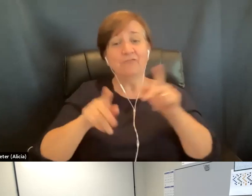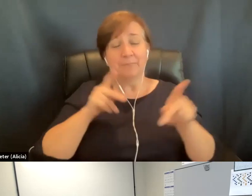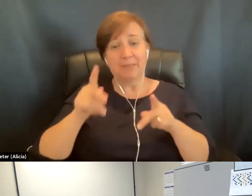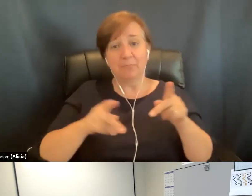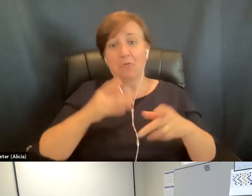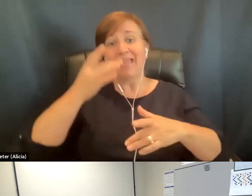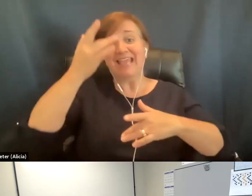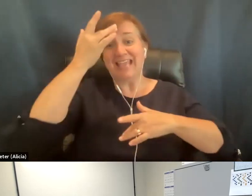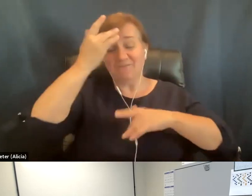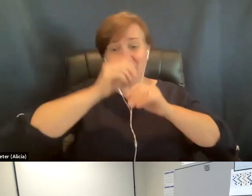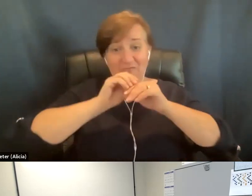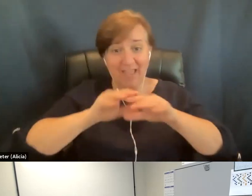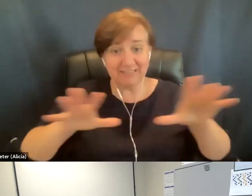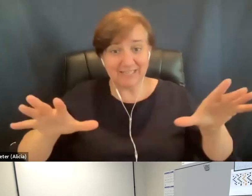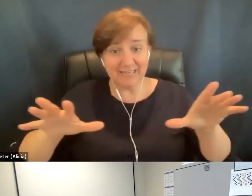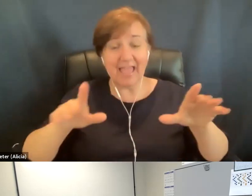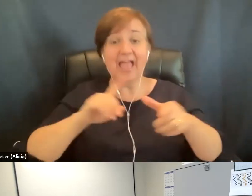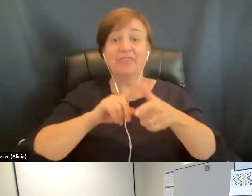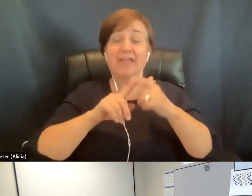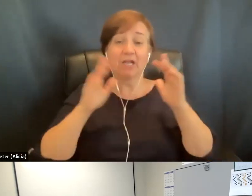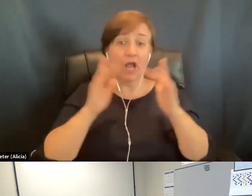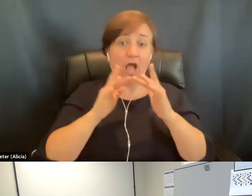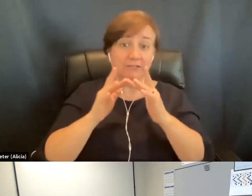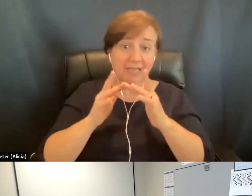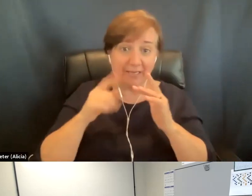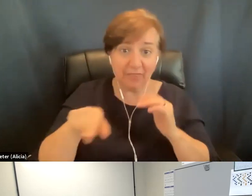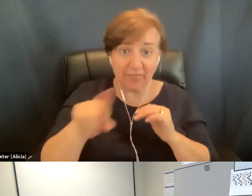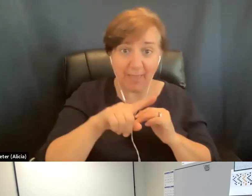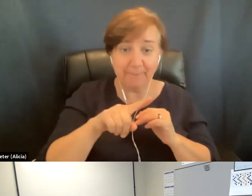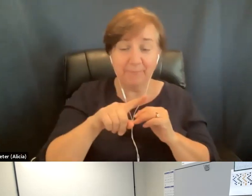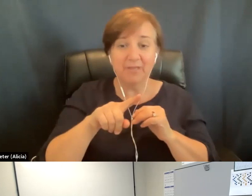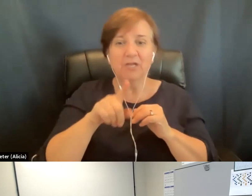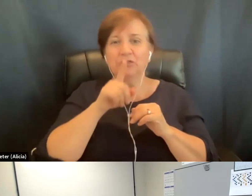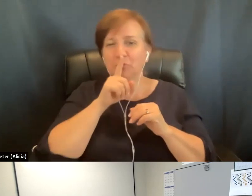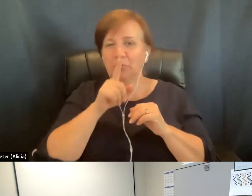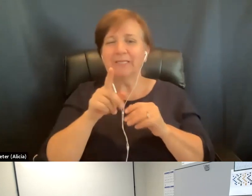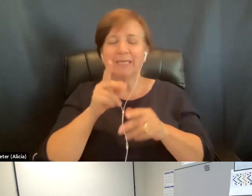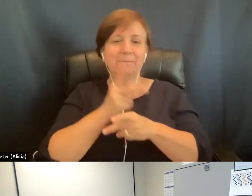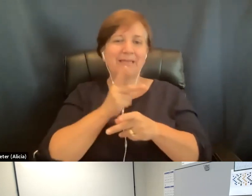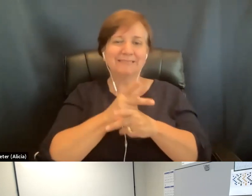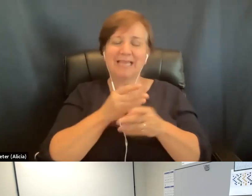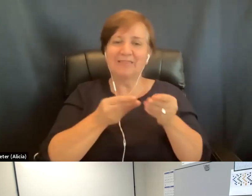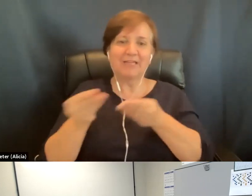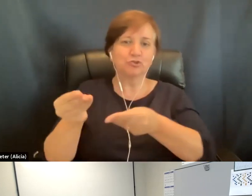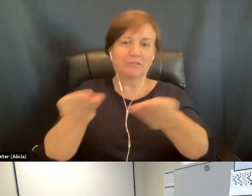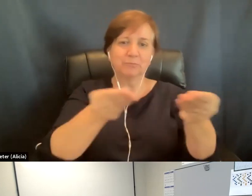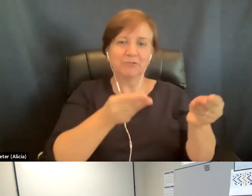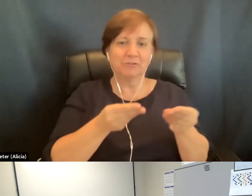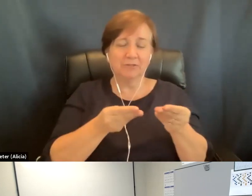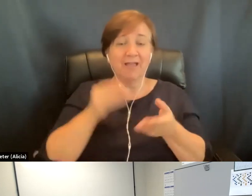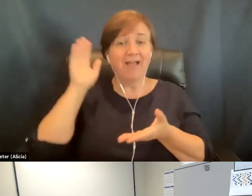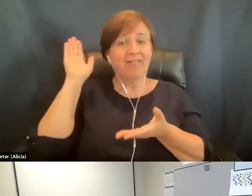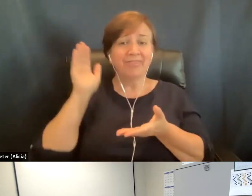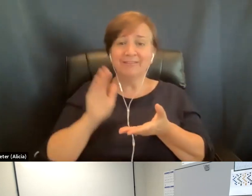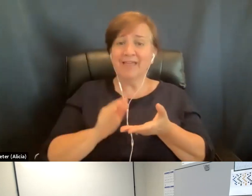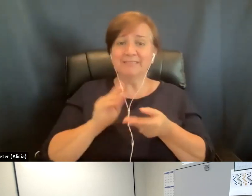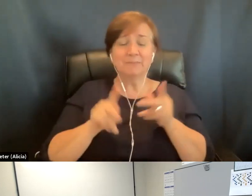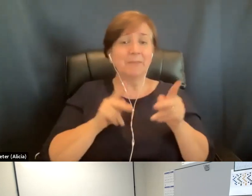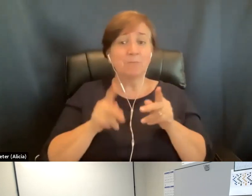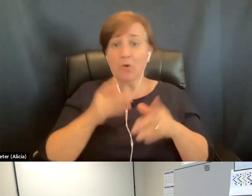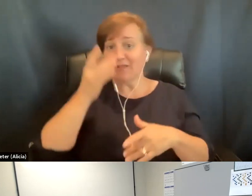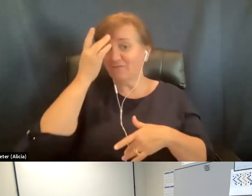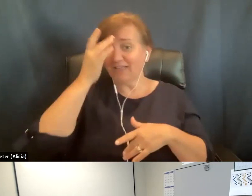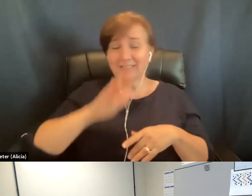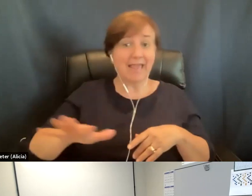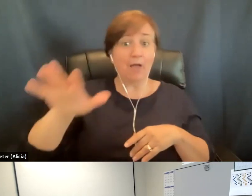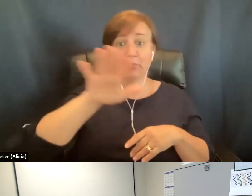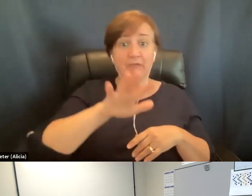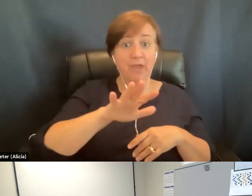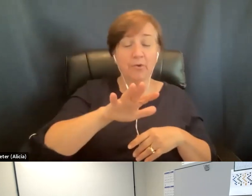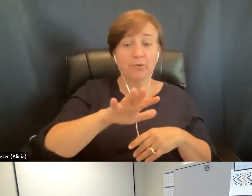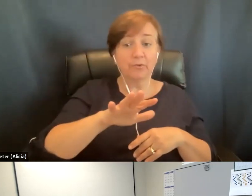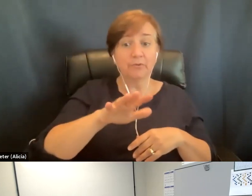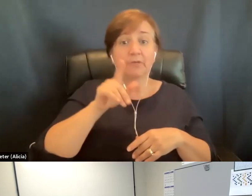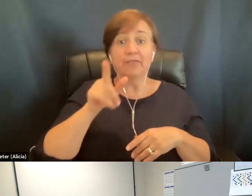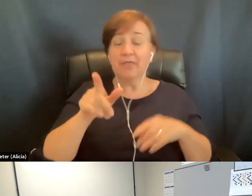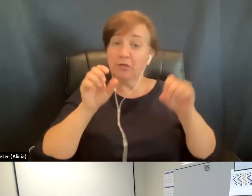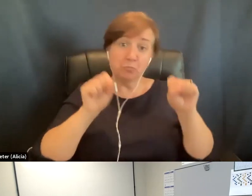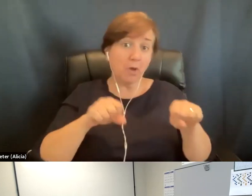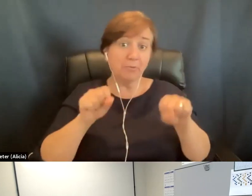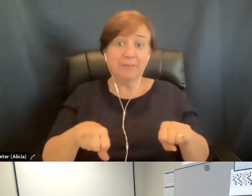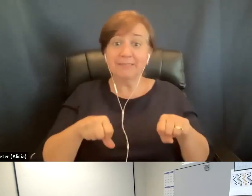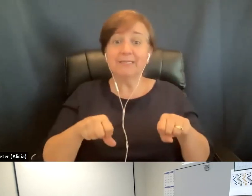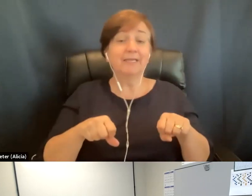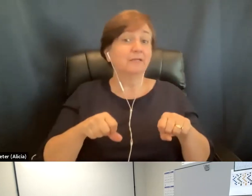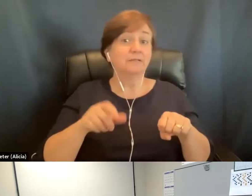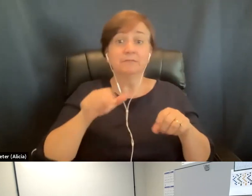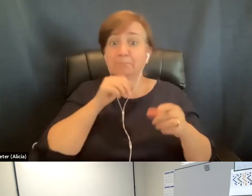Dr. Elsa Villarino: And coming into contact with you to to to maintain the chain of transmission, the less people infected that are out there and that you buy probabilities that able to meet in any of these things that you do.